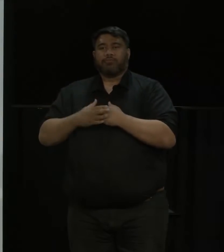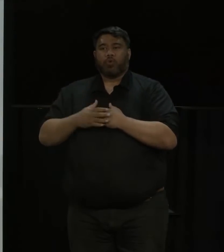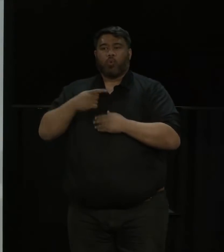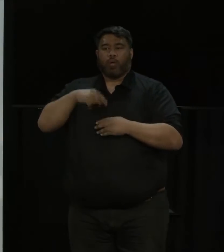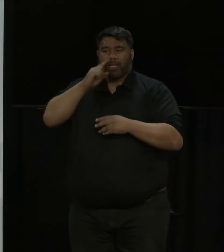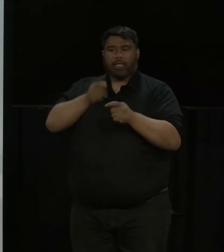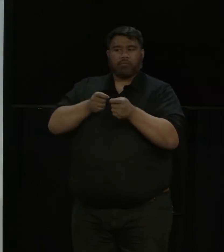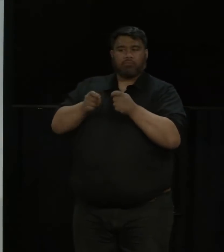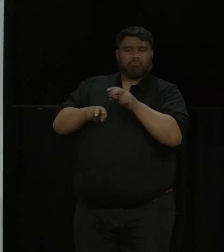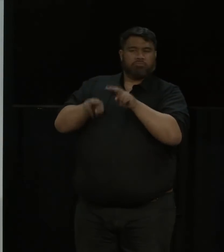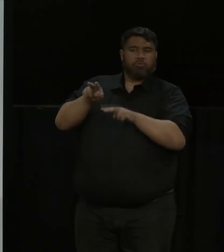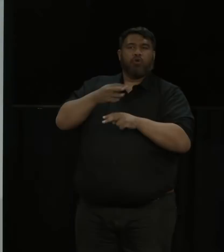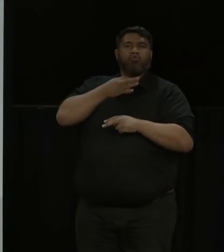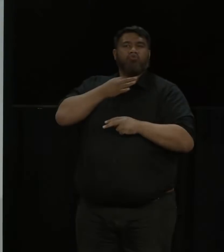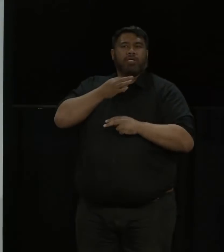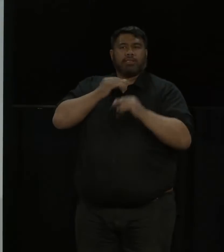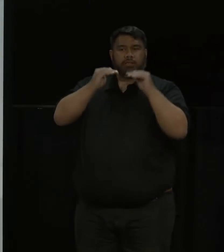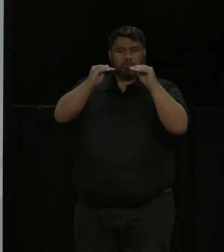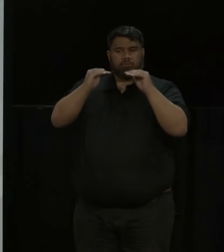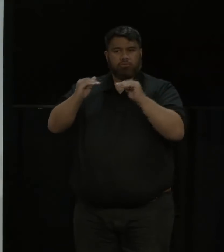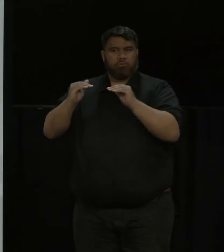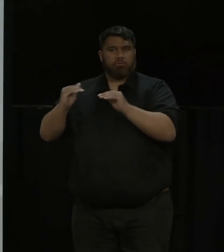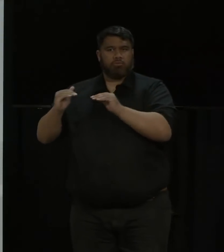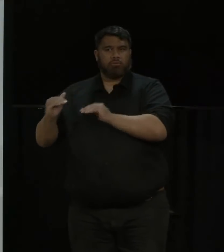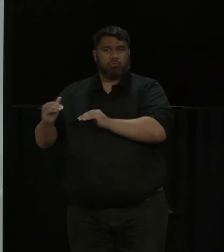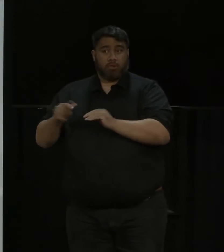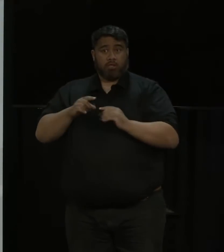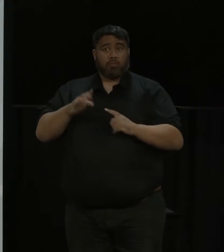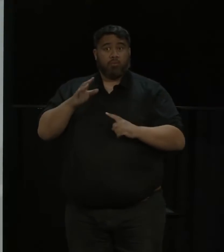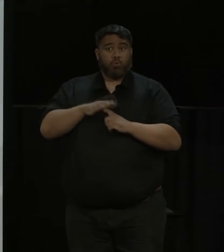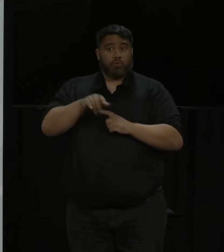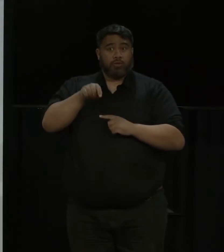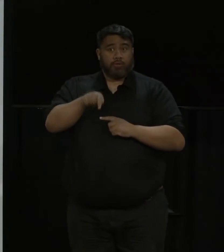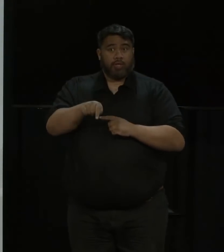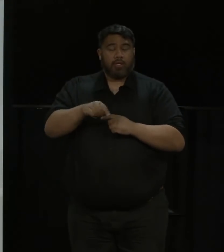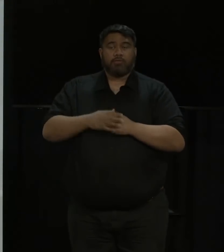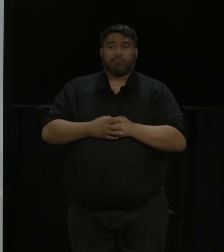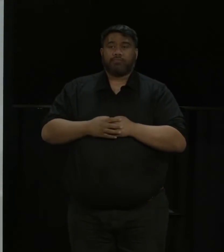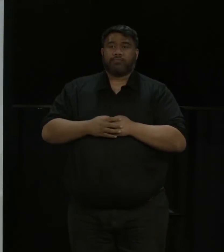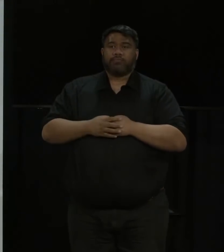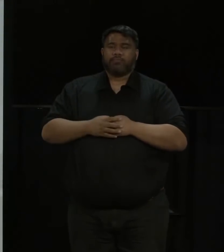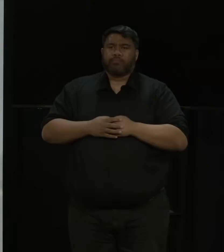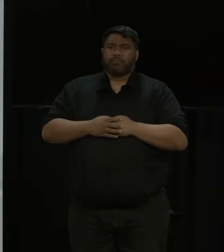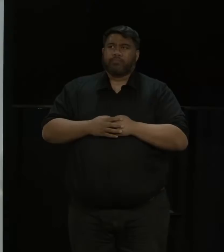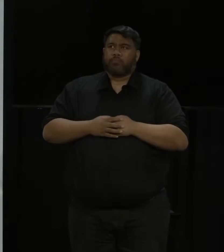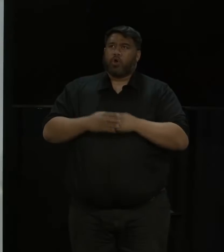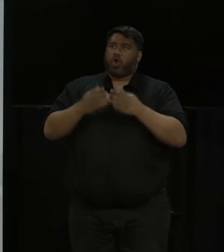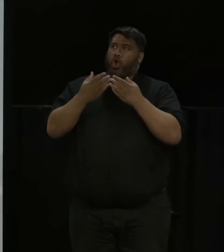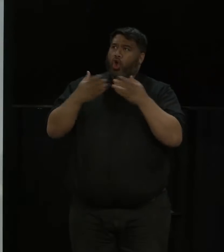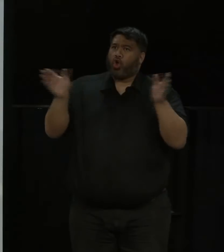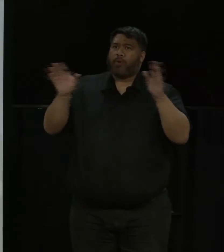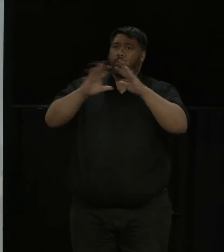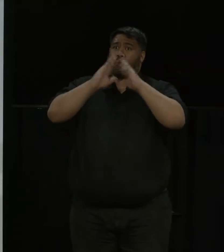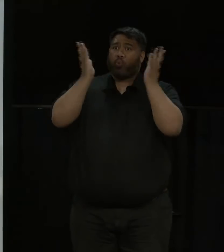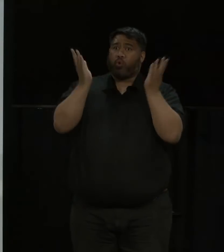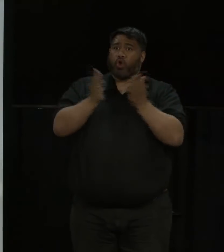fully vaccinated travellers will continue to provide high levels of confidence around the risk associated with new arrivals which is also important.